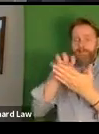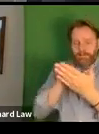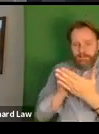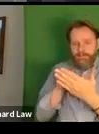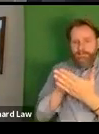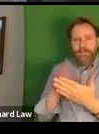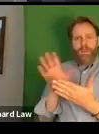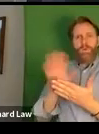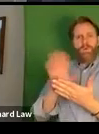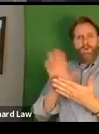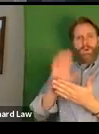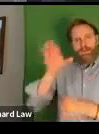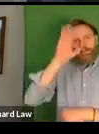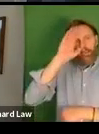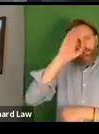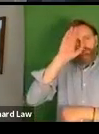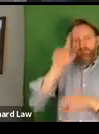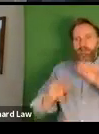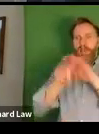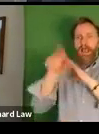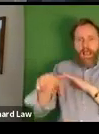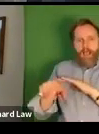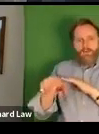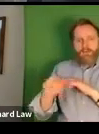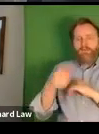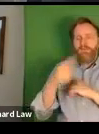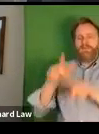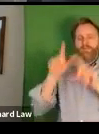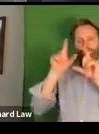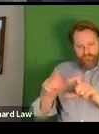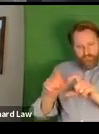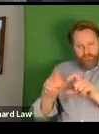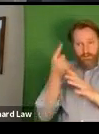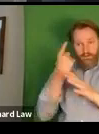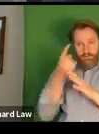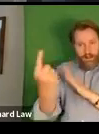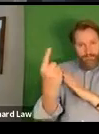of Covid19 she's been told to self isolate for 12 weeks until the 30th of